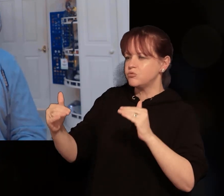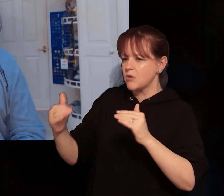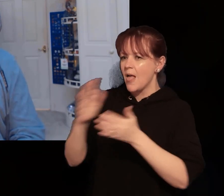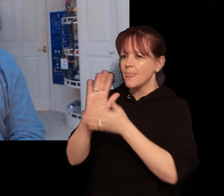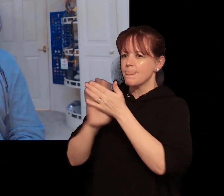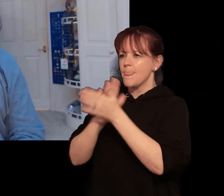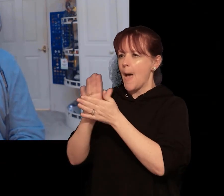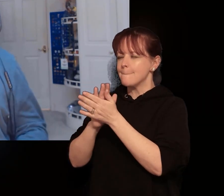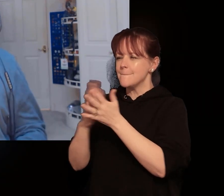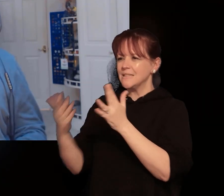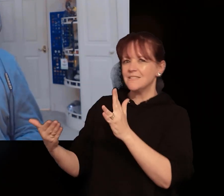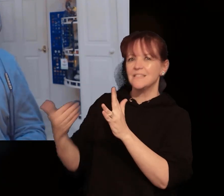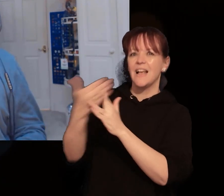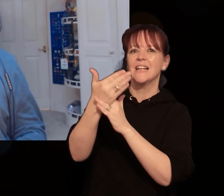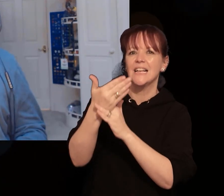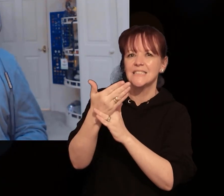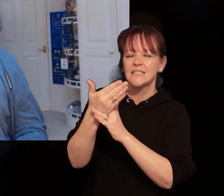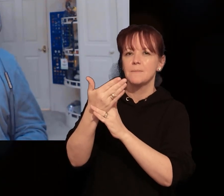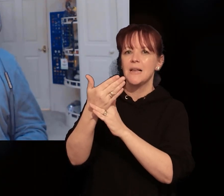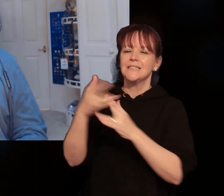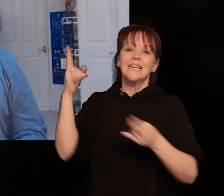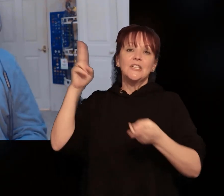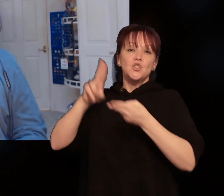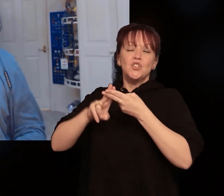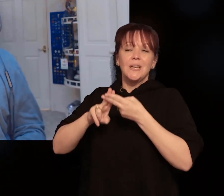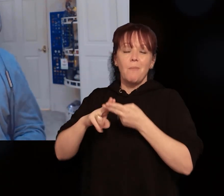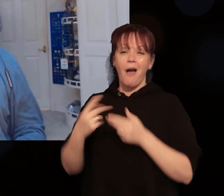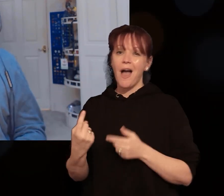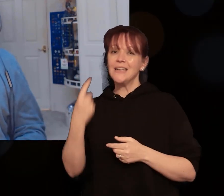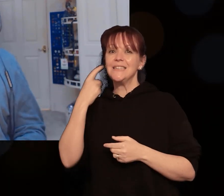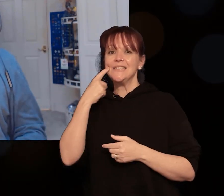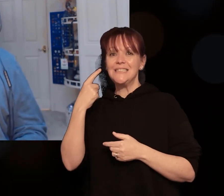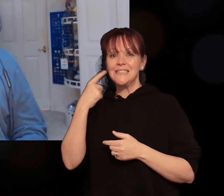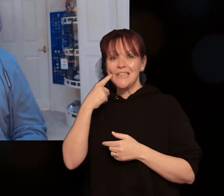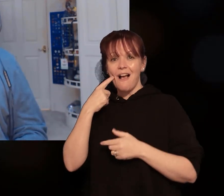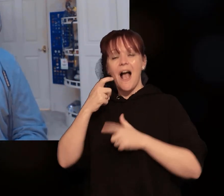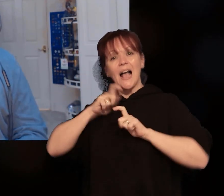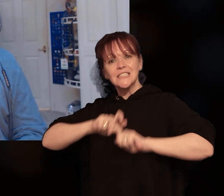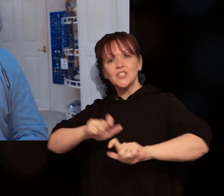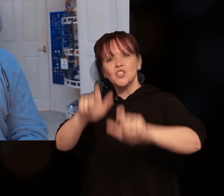cheaper, easier, and more consistent, both innovating themselves